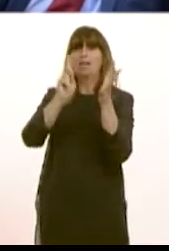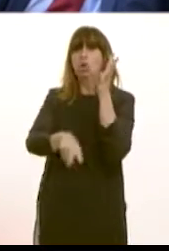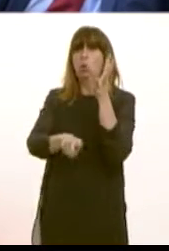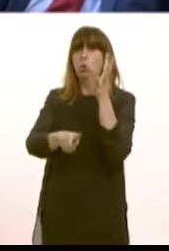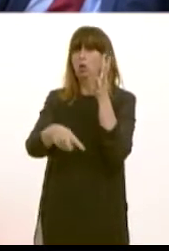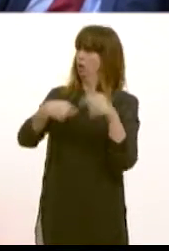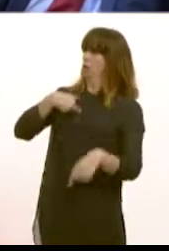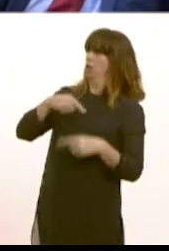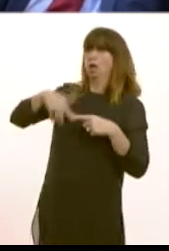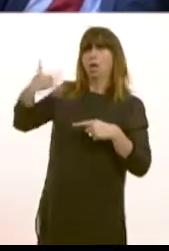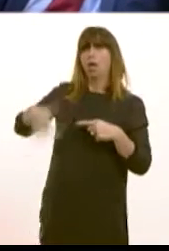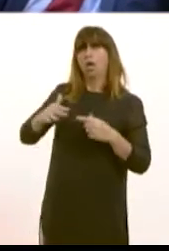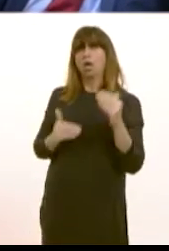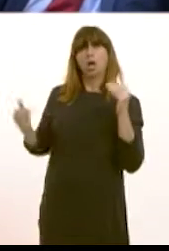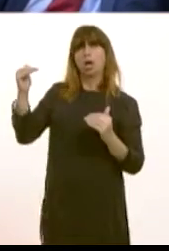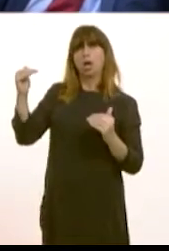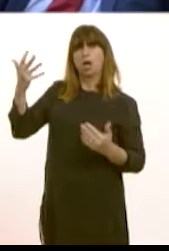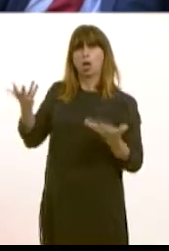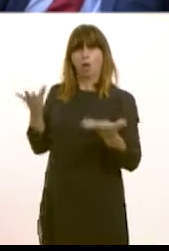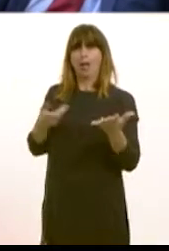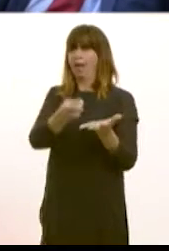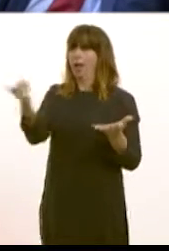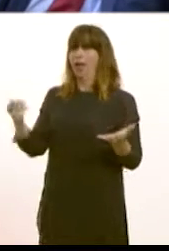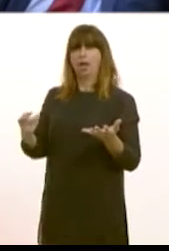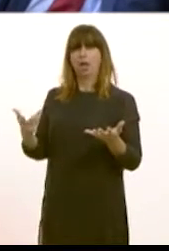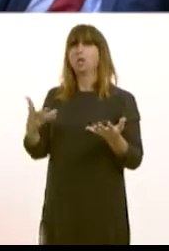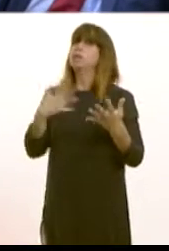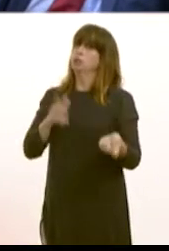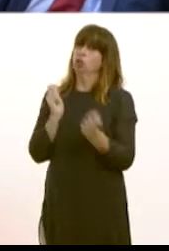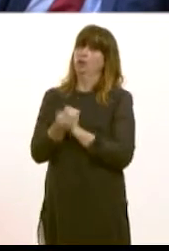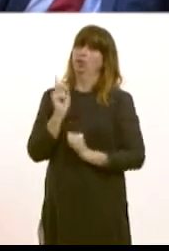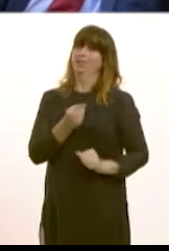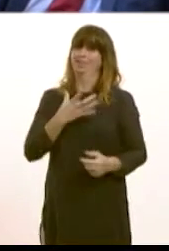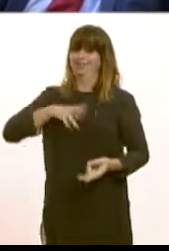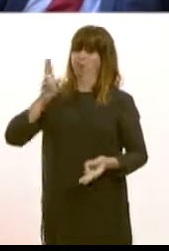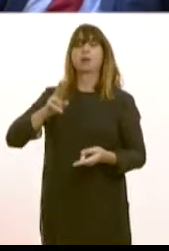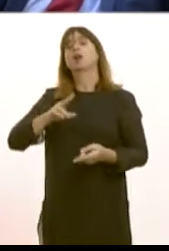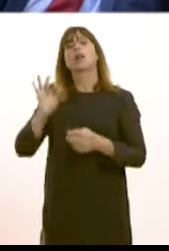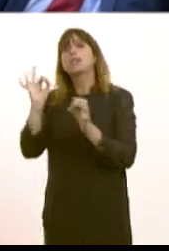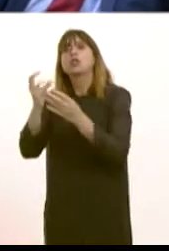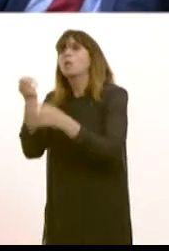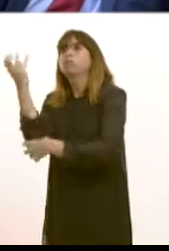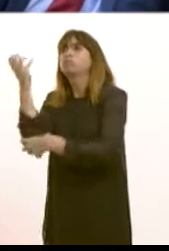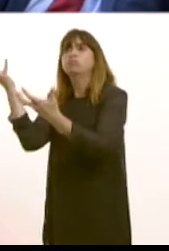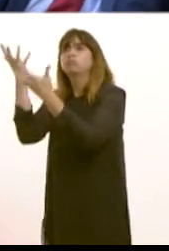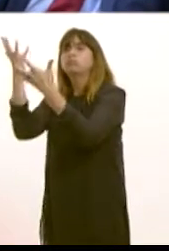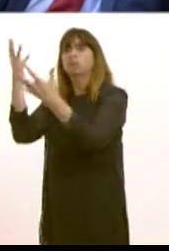is more expensive than many other of our competitor countries, and that has to change. Thatís not to do with emissions, because Germany and Spain have the same regulations.